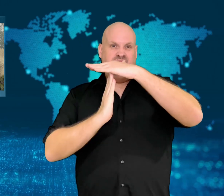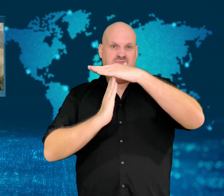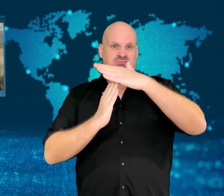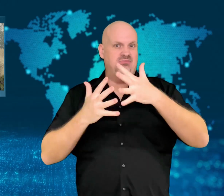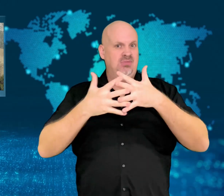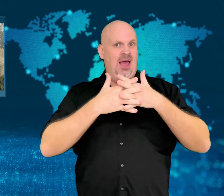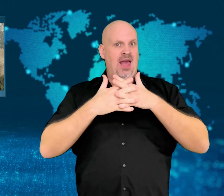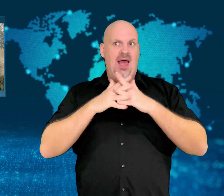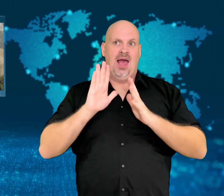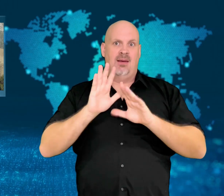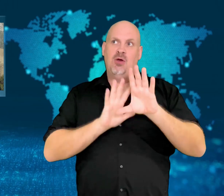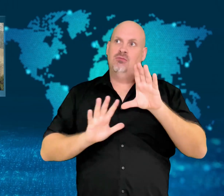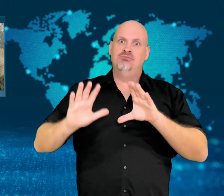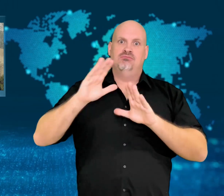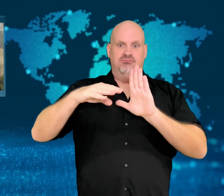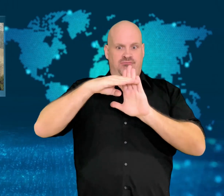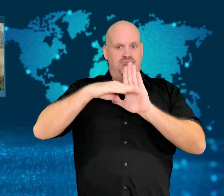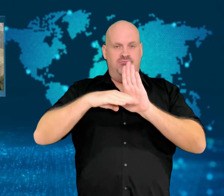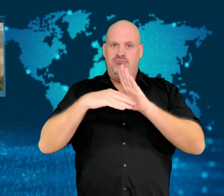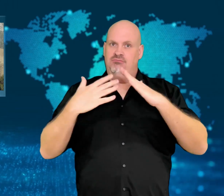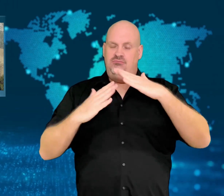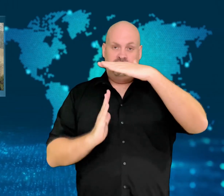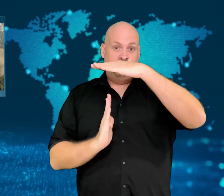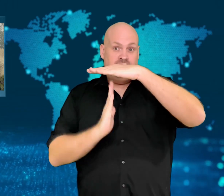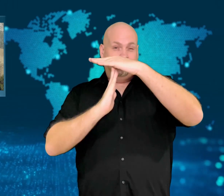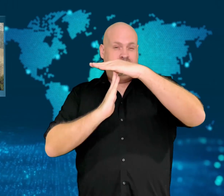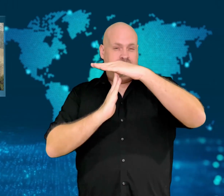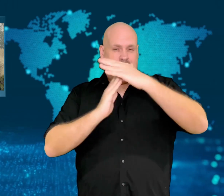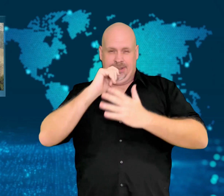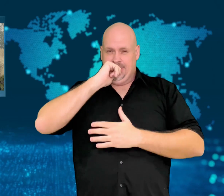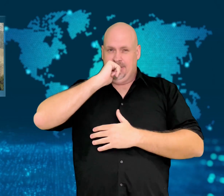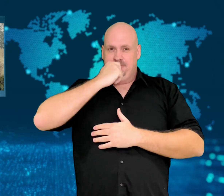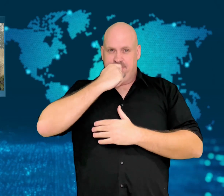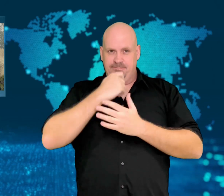following "confidential" and "secret."